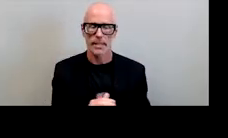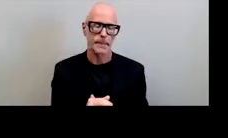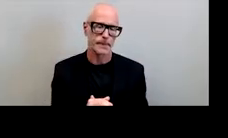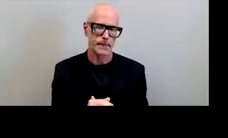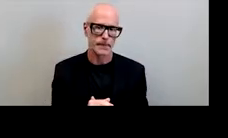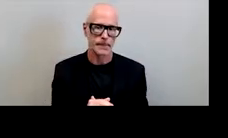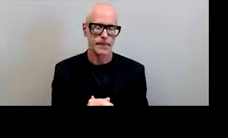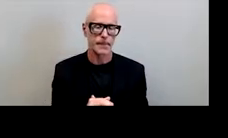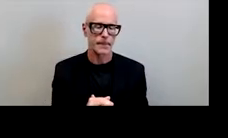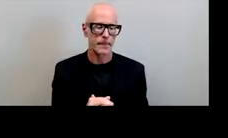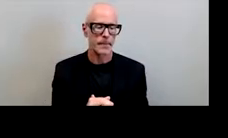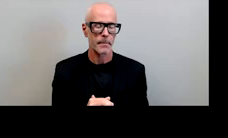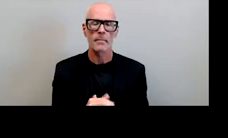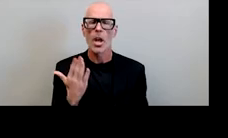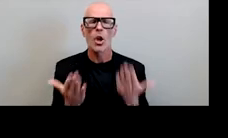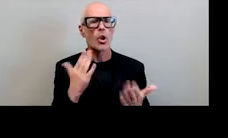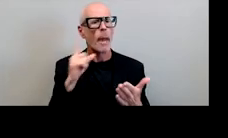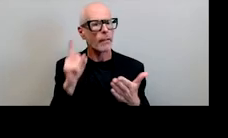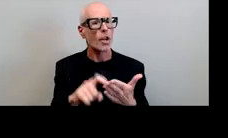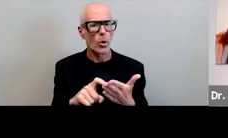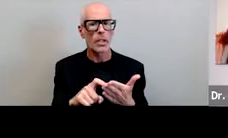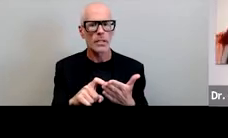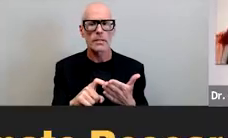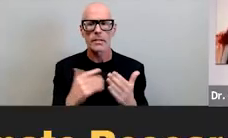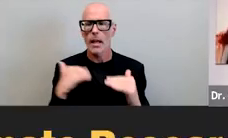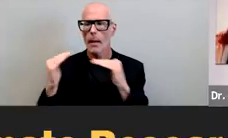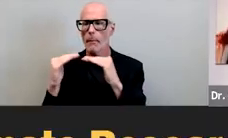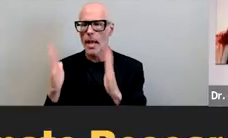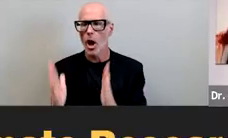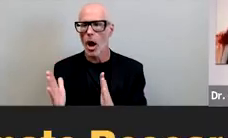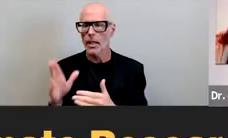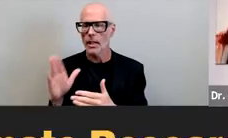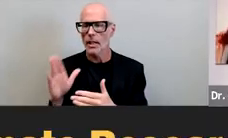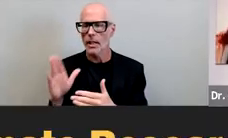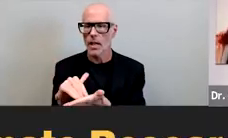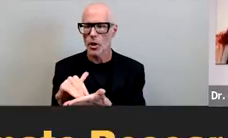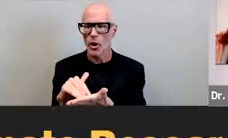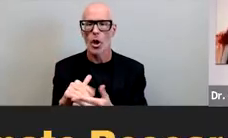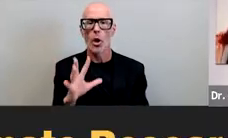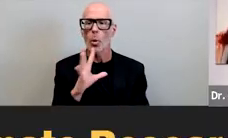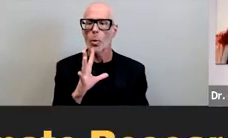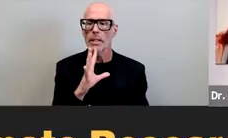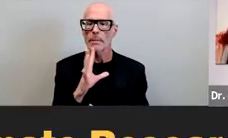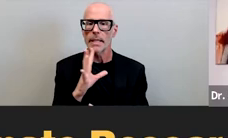so you may have noticed that my colleague from our center was speaking in future tense about